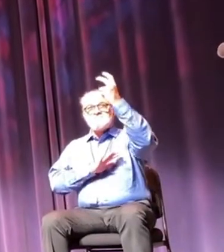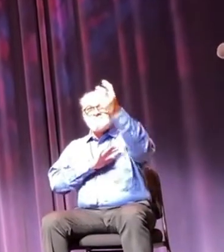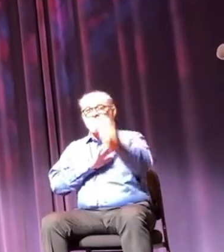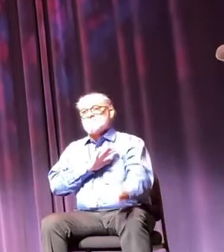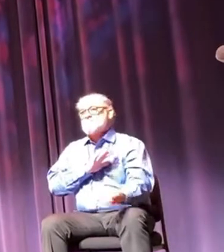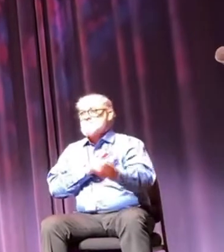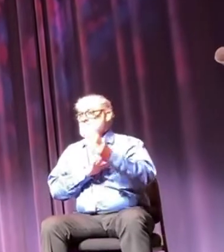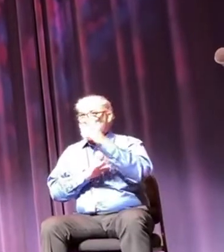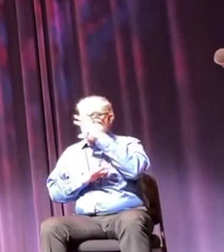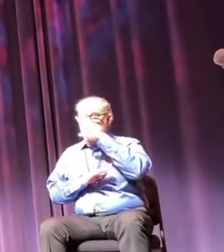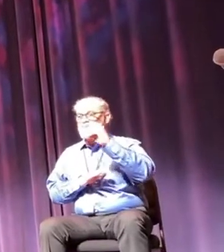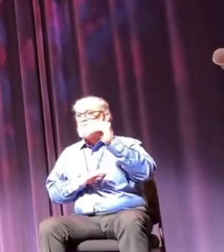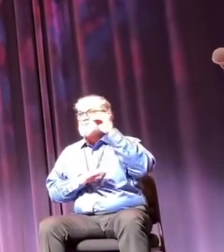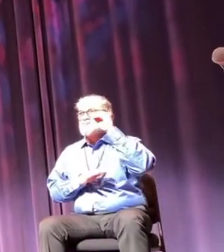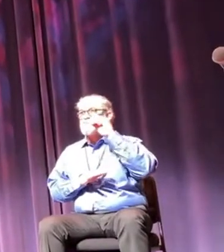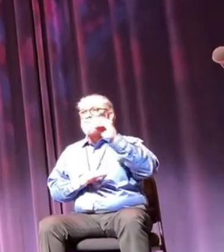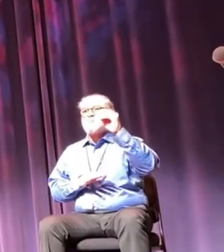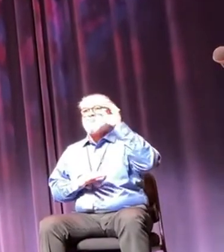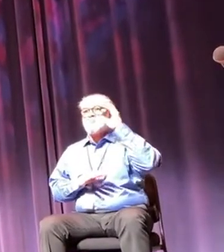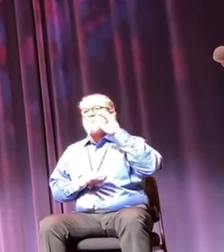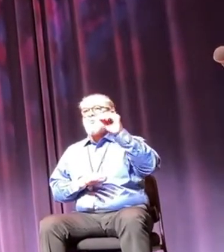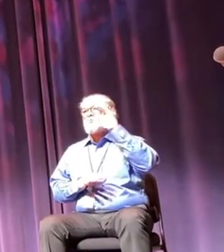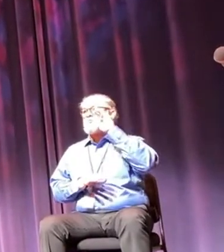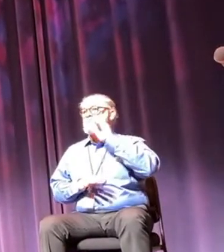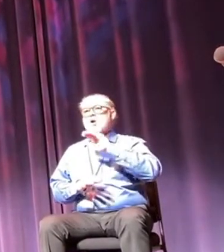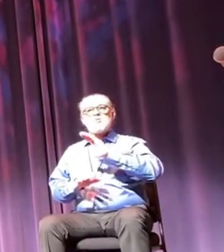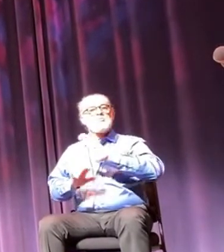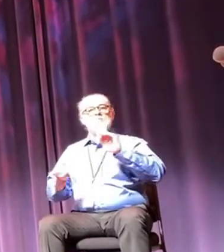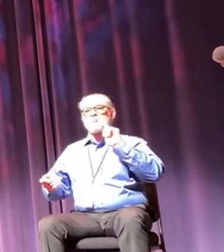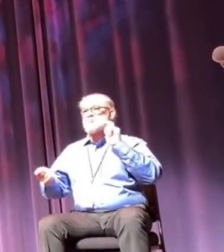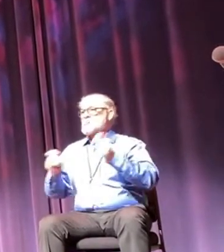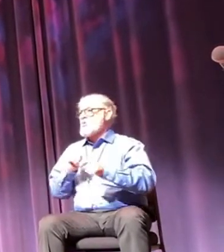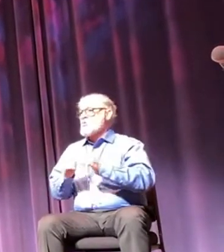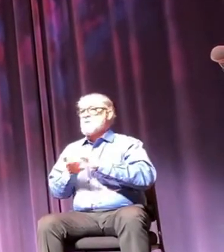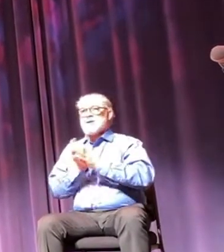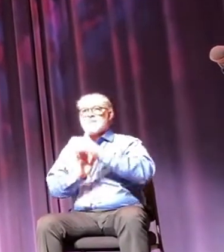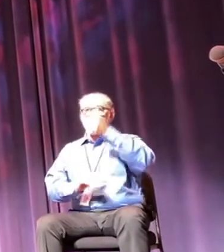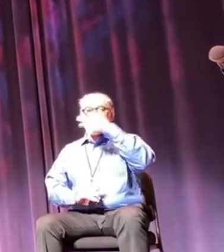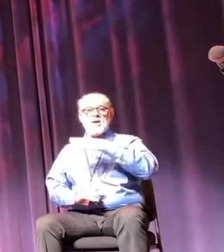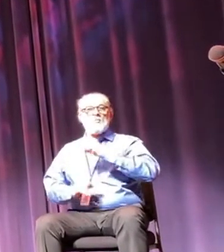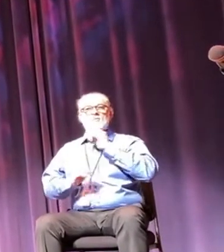Brown boys don't turn into men without fighting men on stoops.